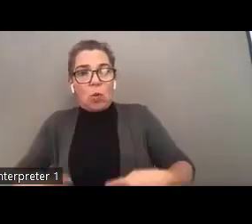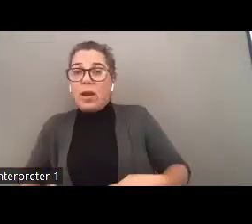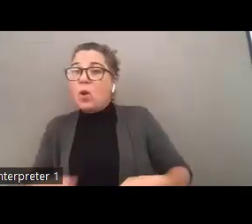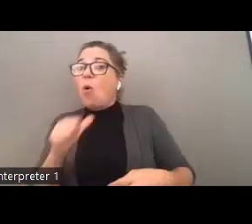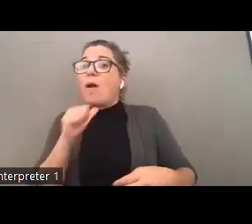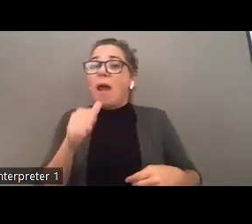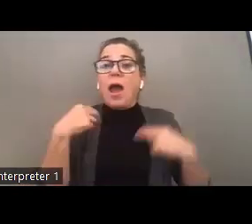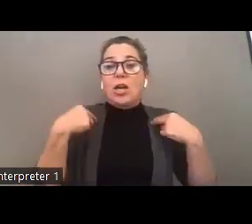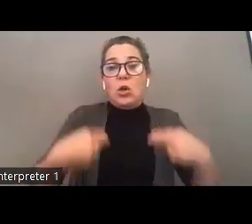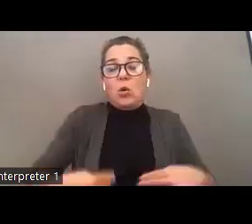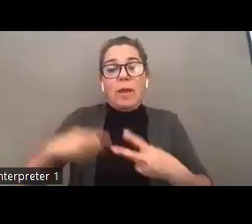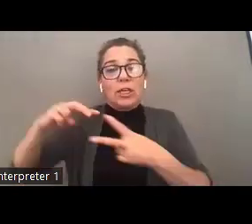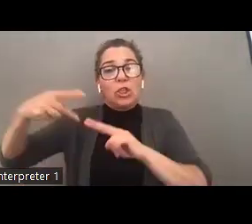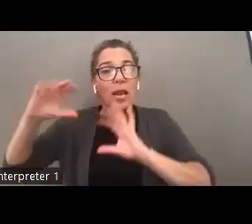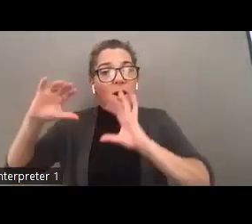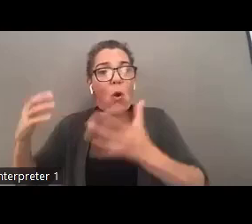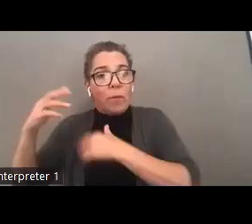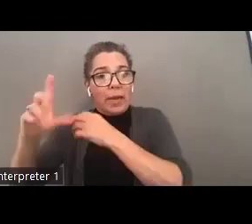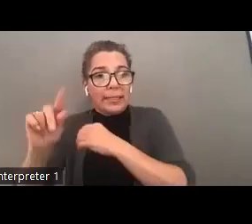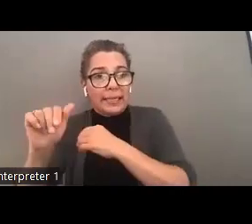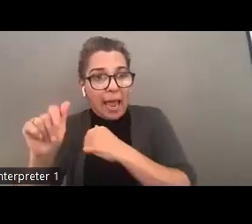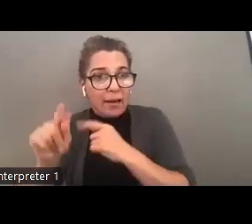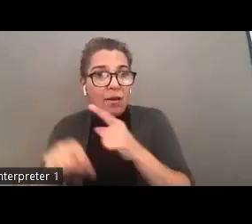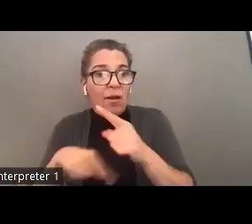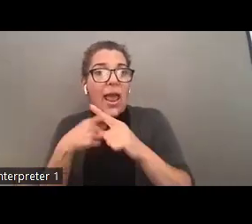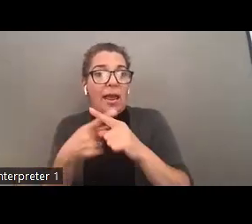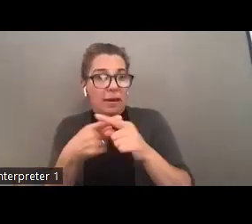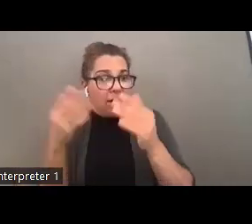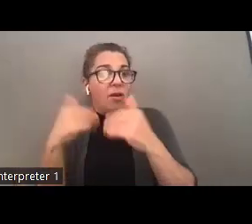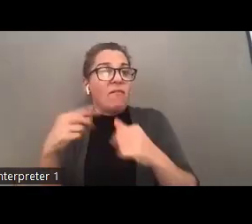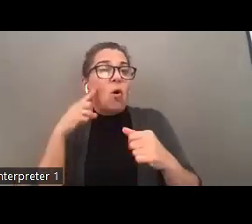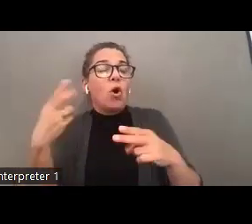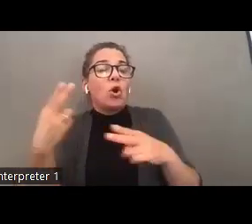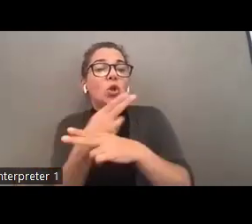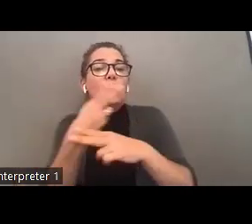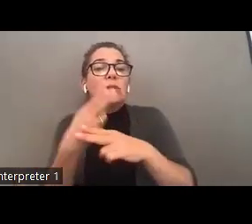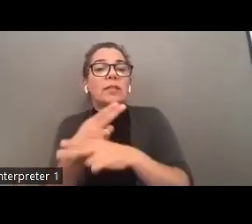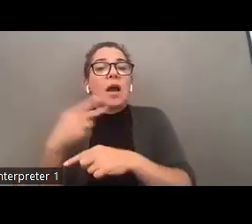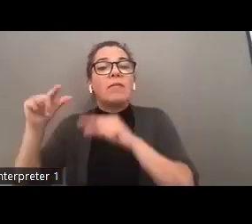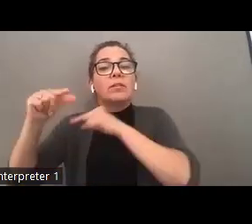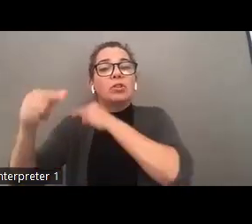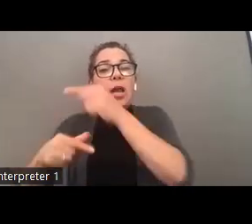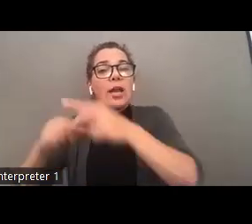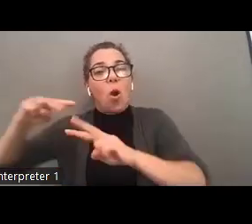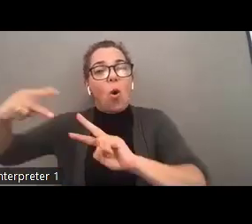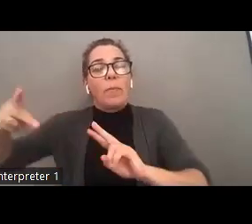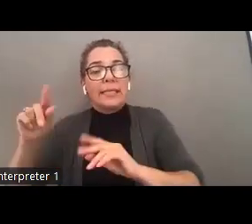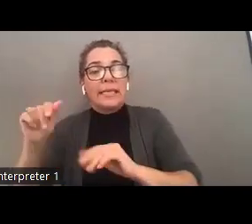through an NIH designated repository, as well as for the use of genomic data for secondary research.